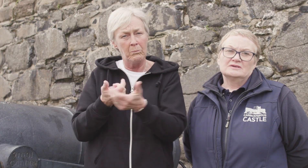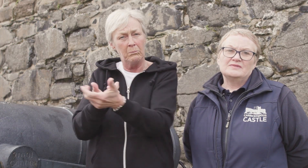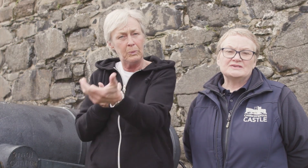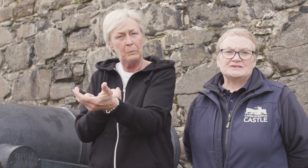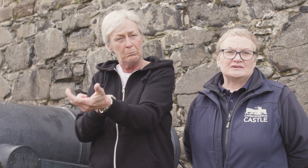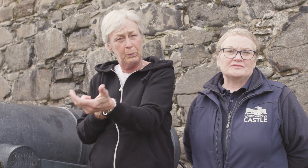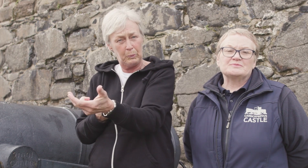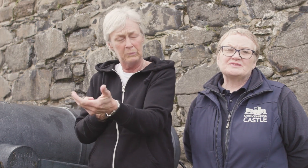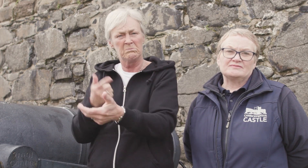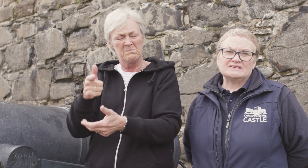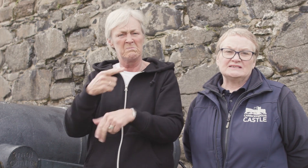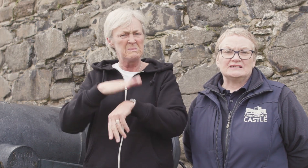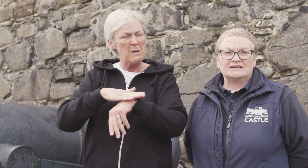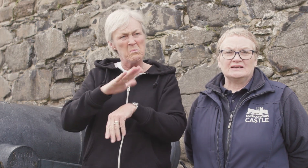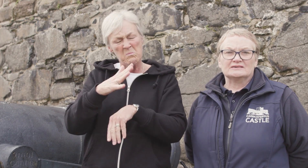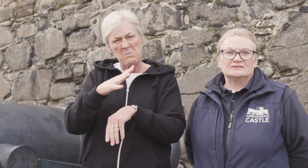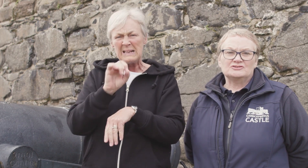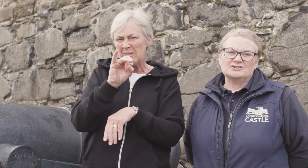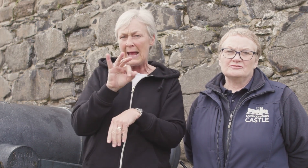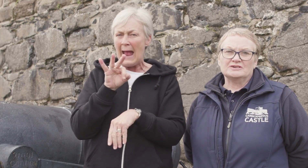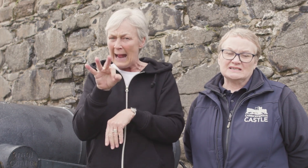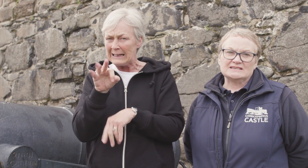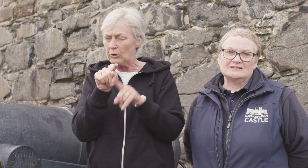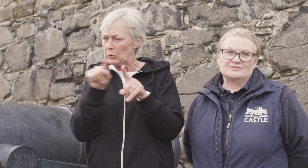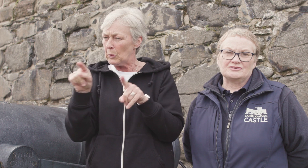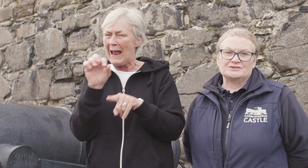These date from 1780 to around 1800